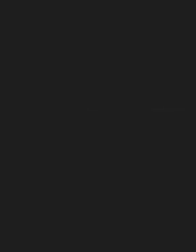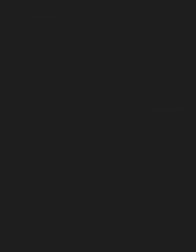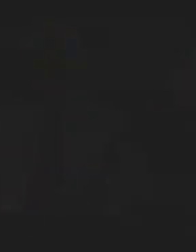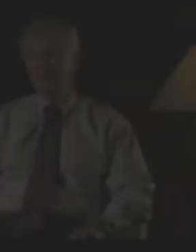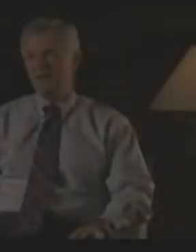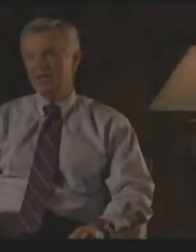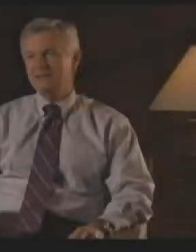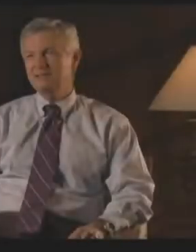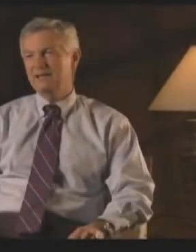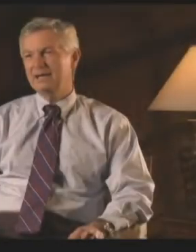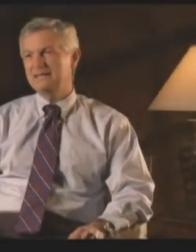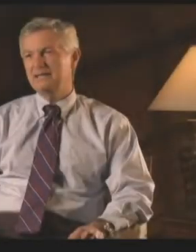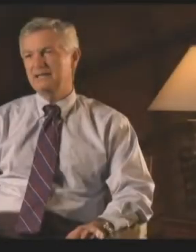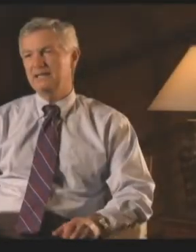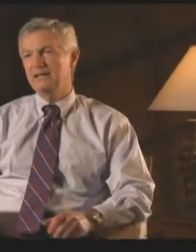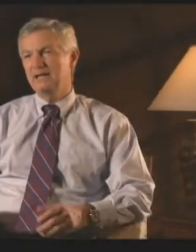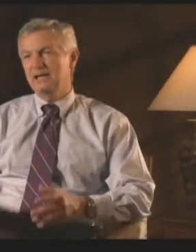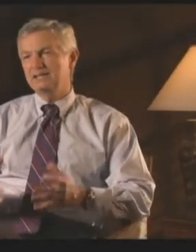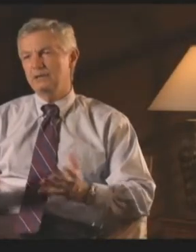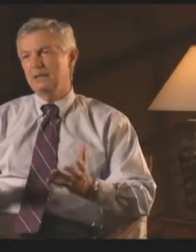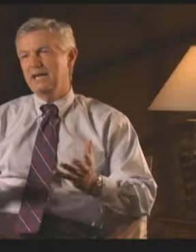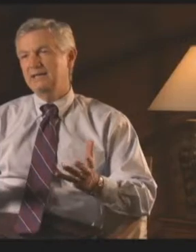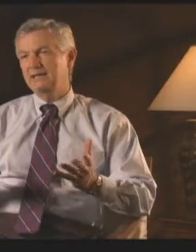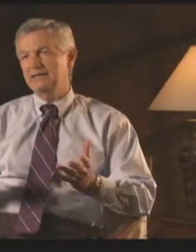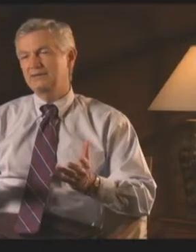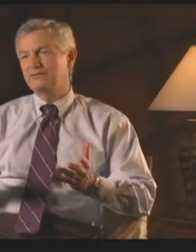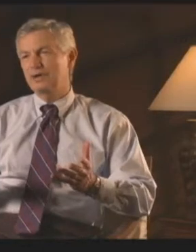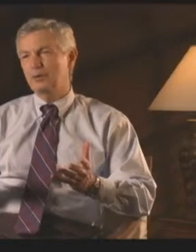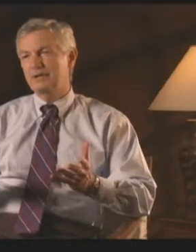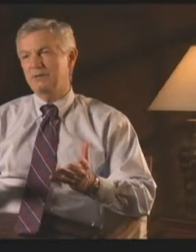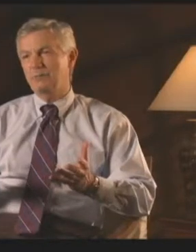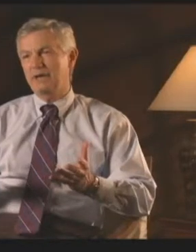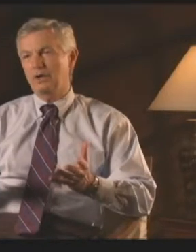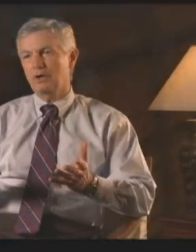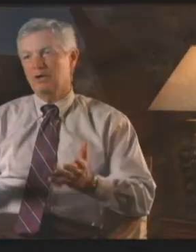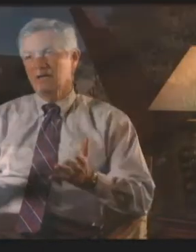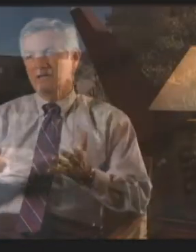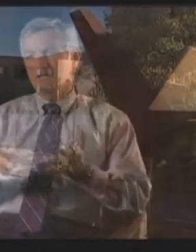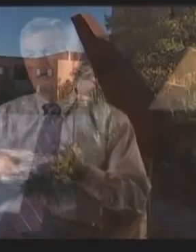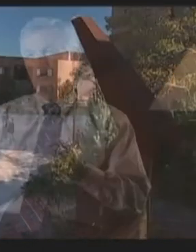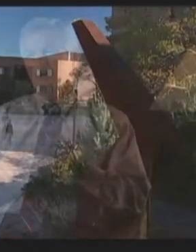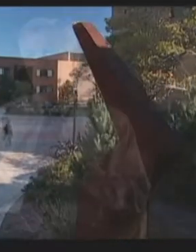NTID has created an environment where not only is it